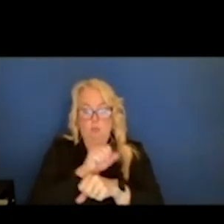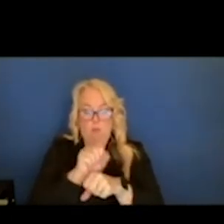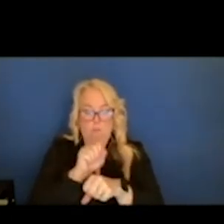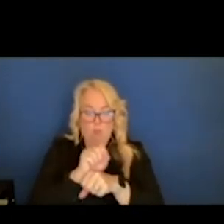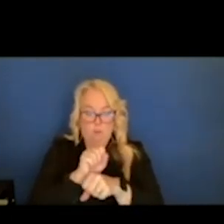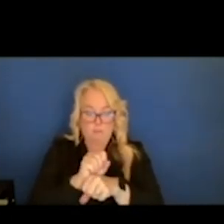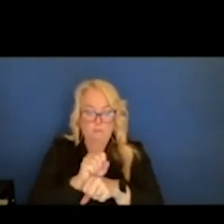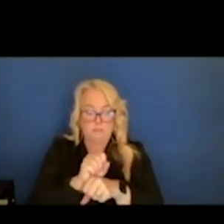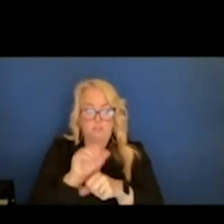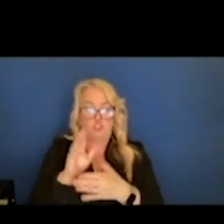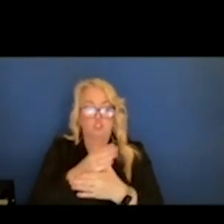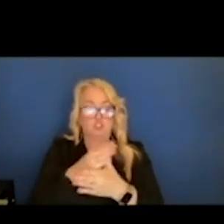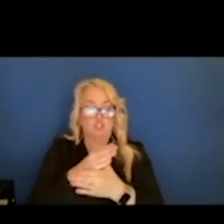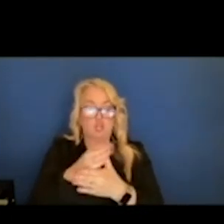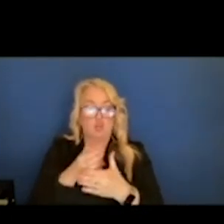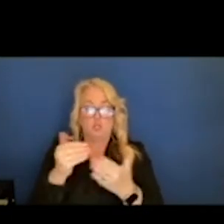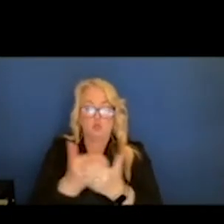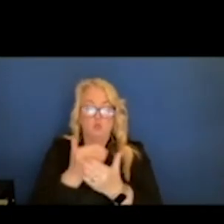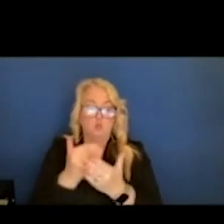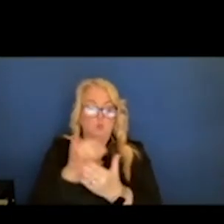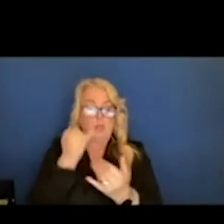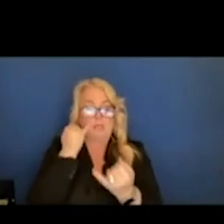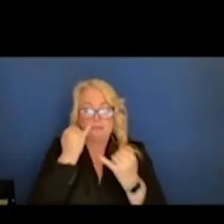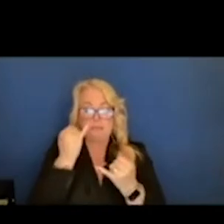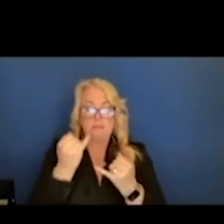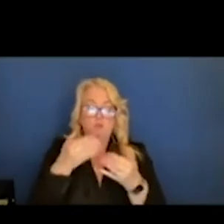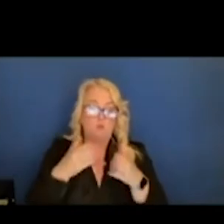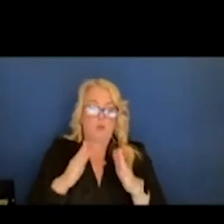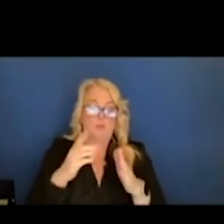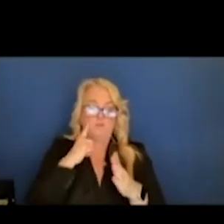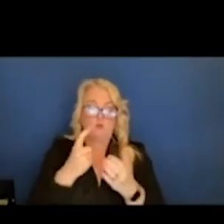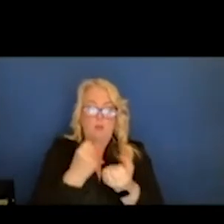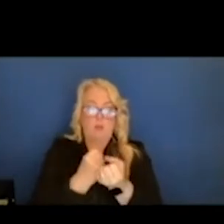develop and share new strategies that help youth and adults with disabilities transition